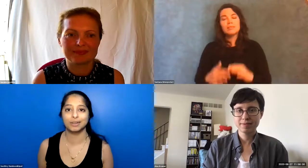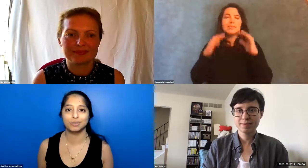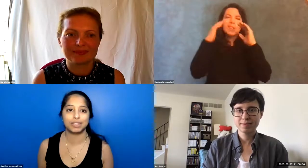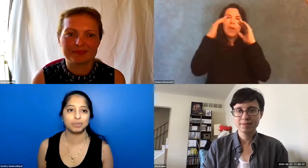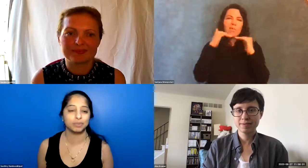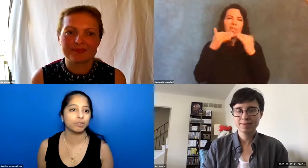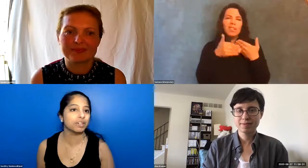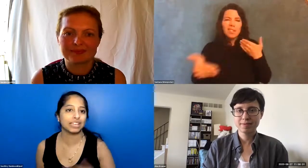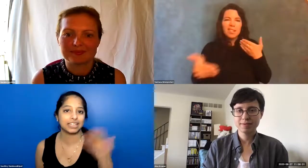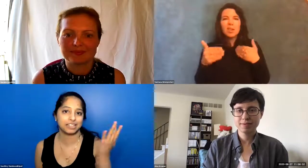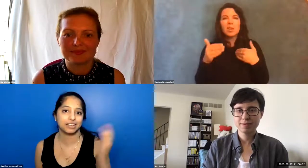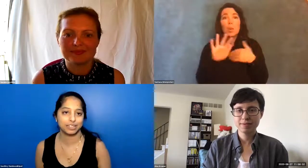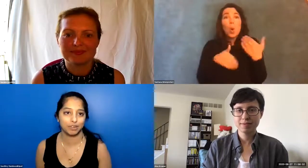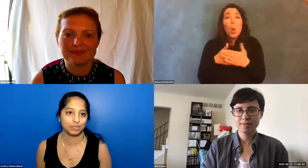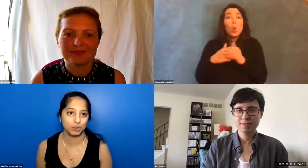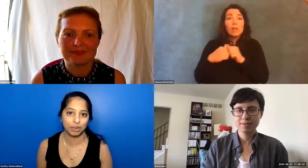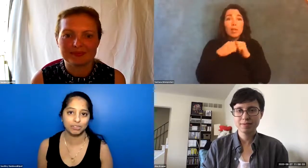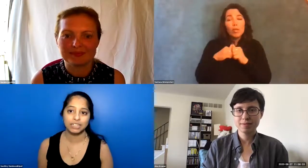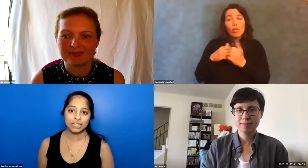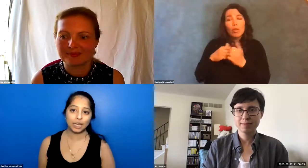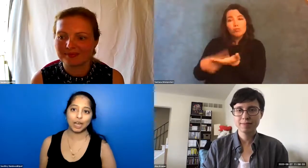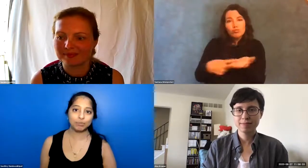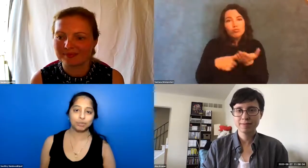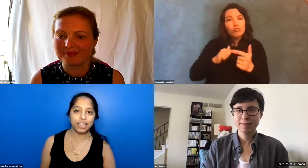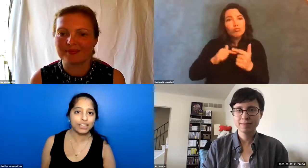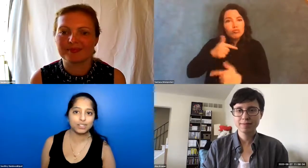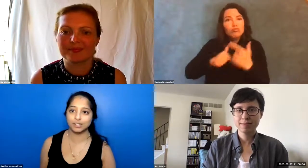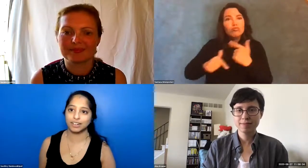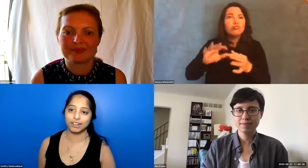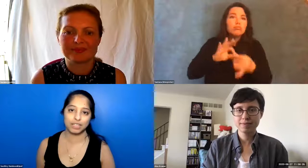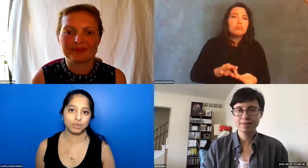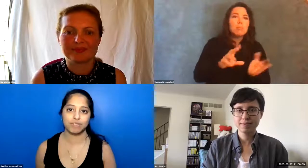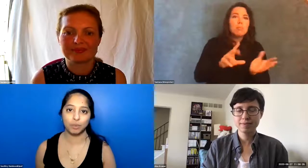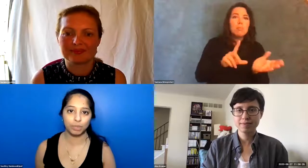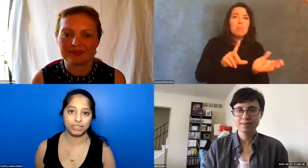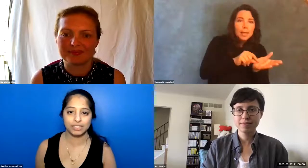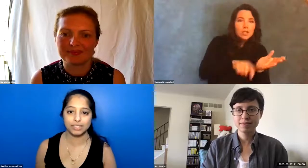As we move forward like Natalia said also about publication or as we're developing these